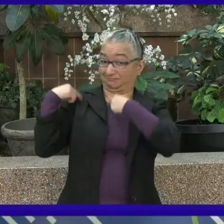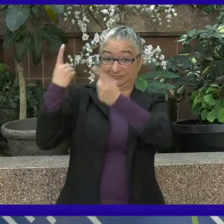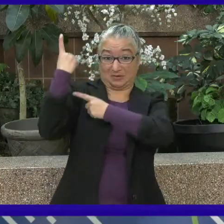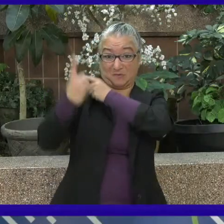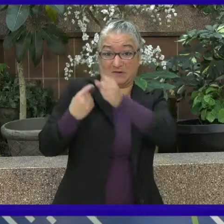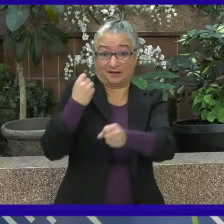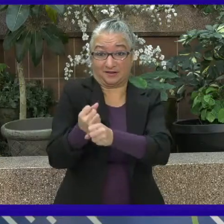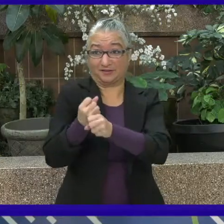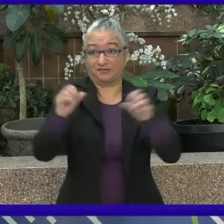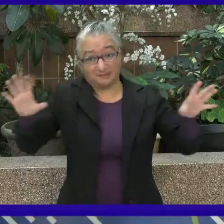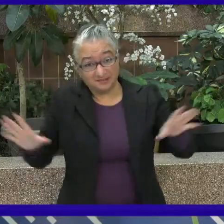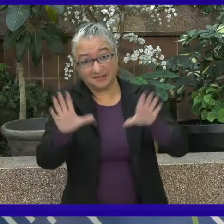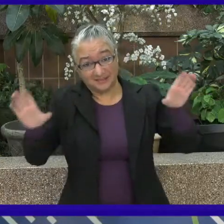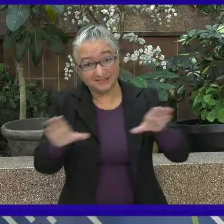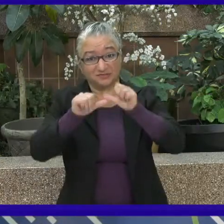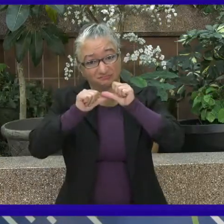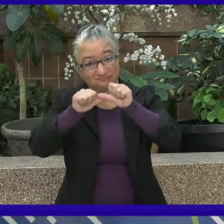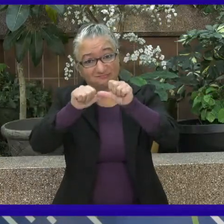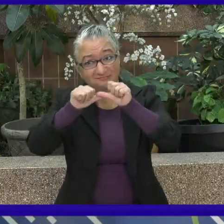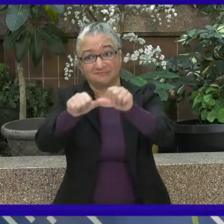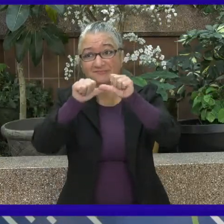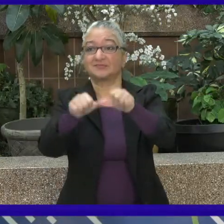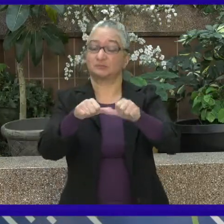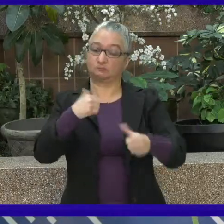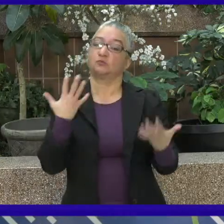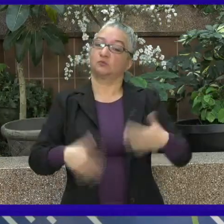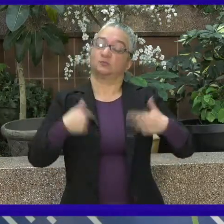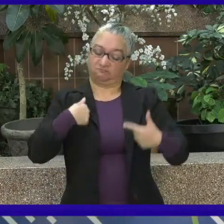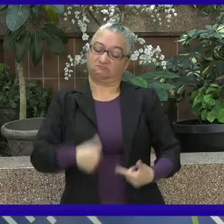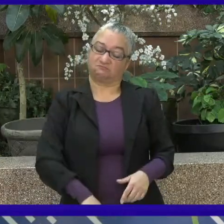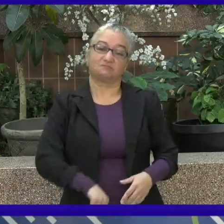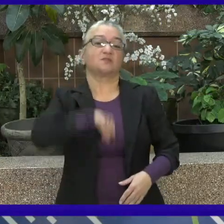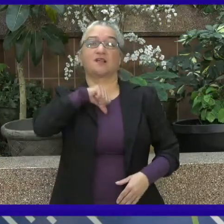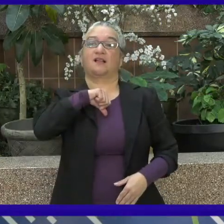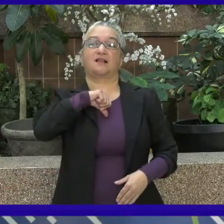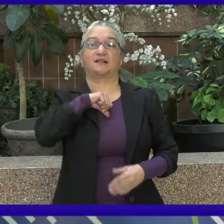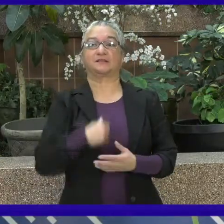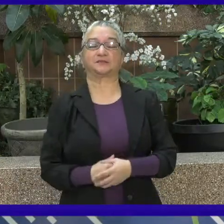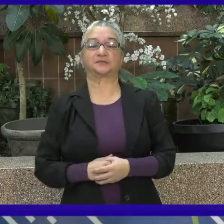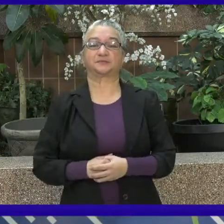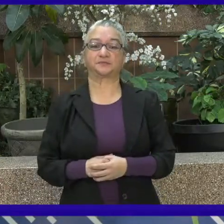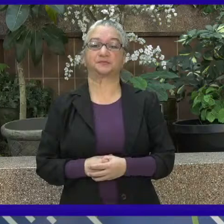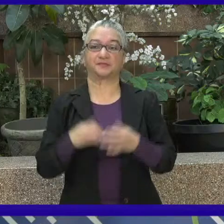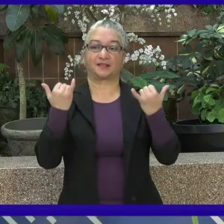of the team that i was involved with at that point so fast forward 365 days later here i am